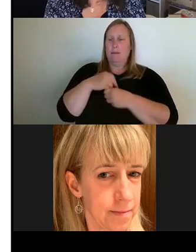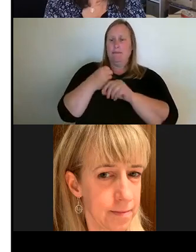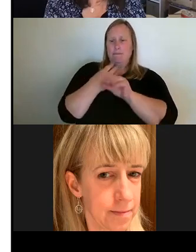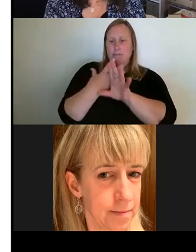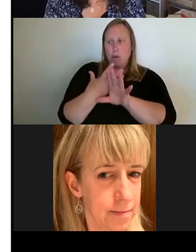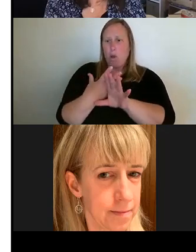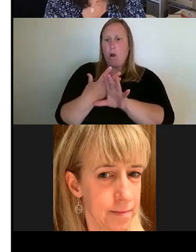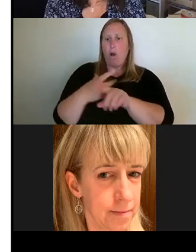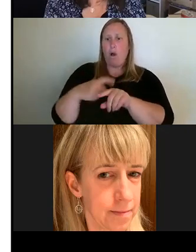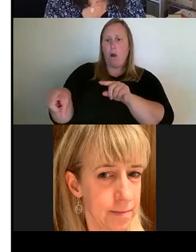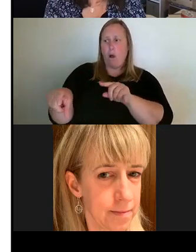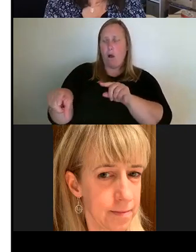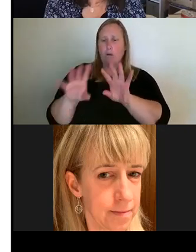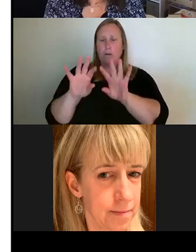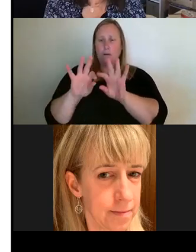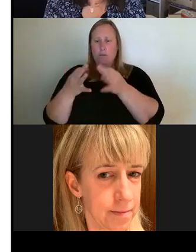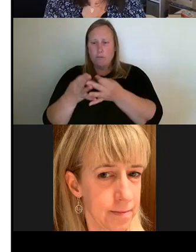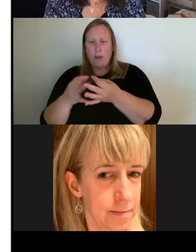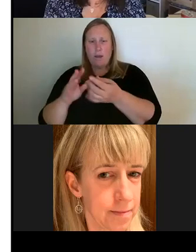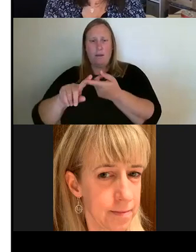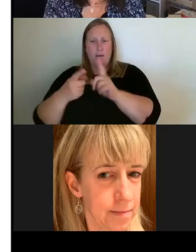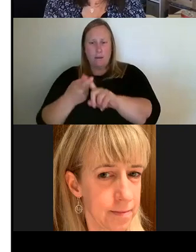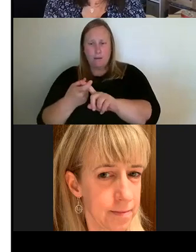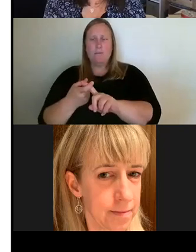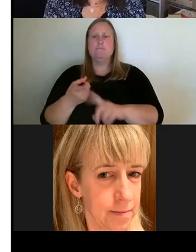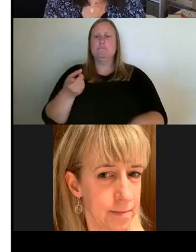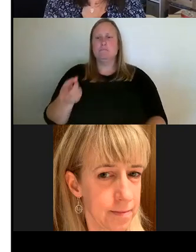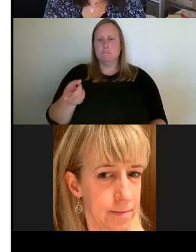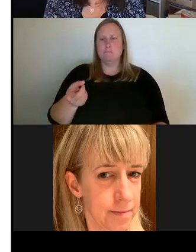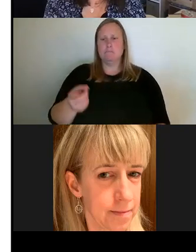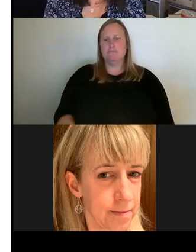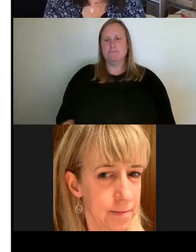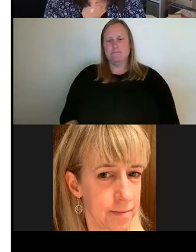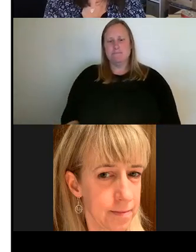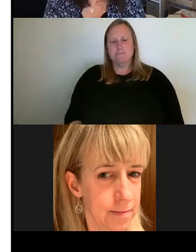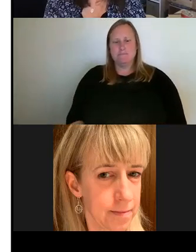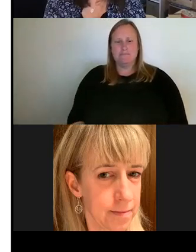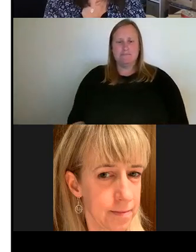friends, all of those pieces. Are Rachel says you can definitely notice a